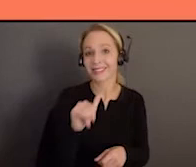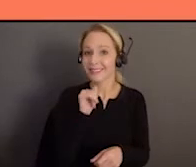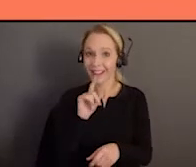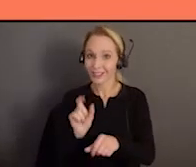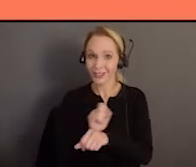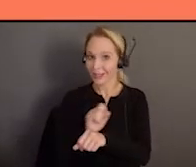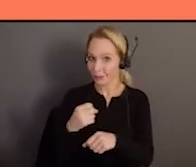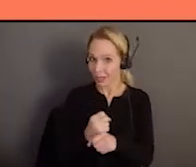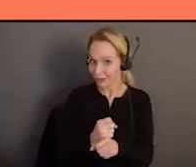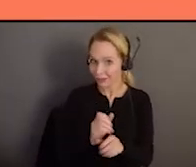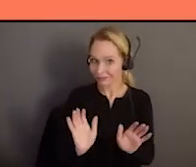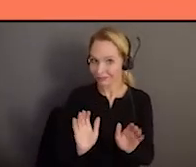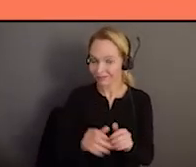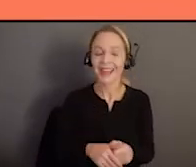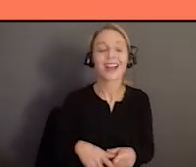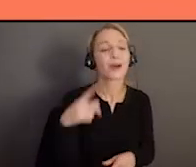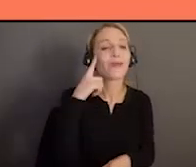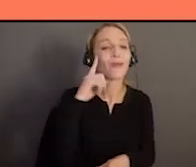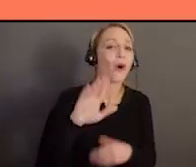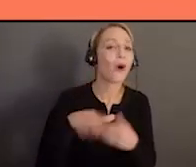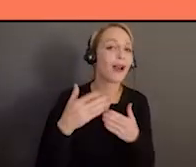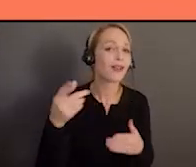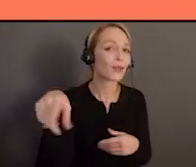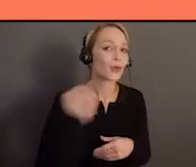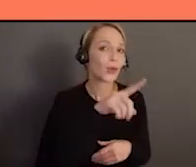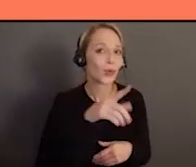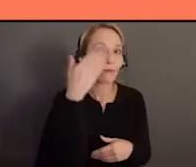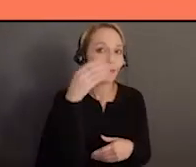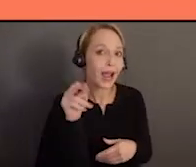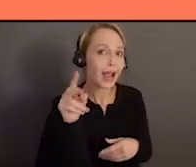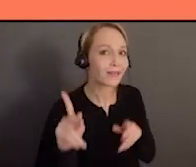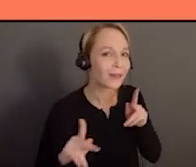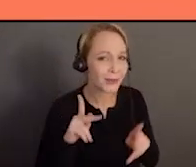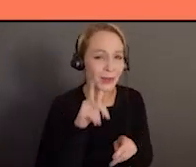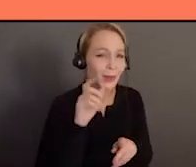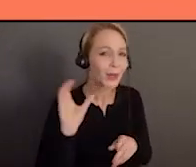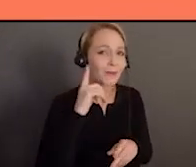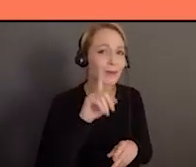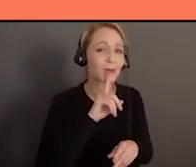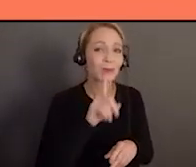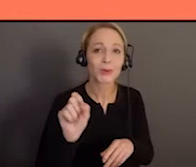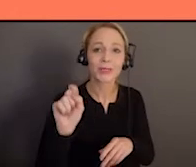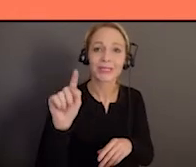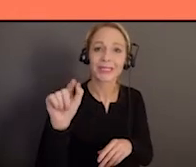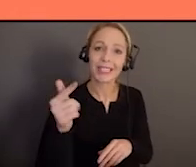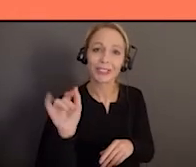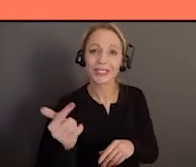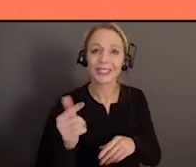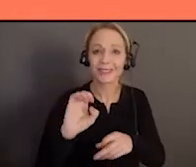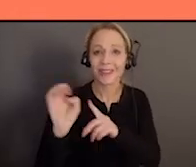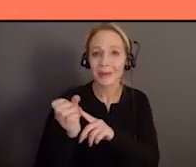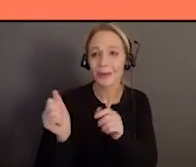FOR ALL OF YOU FOLKS LOOKING FOR A TRUE STAGING